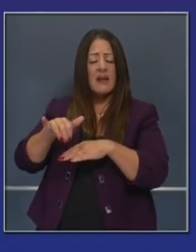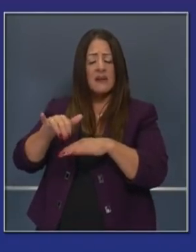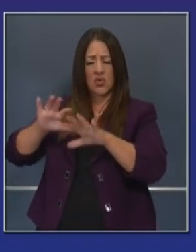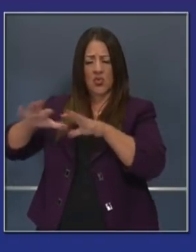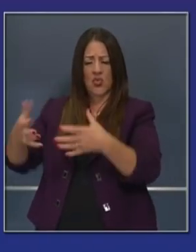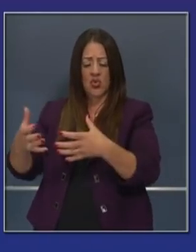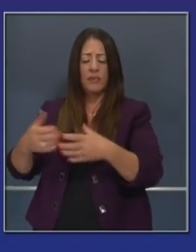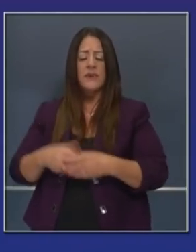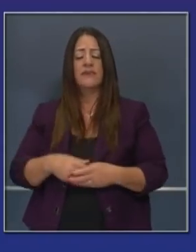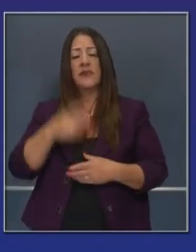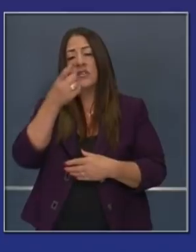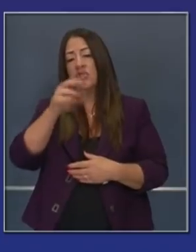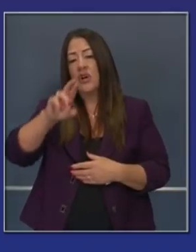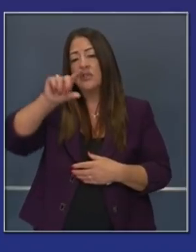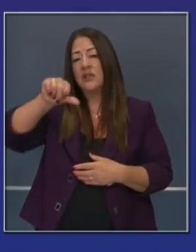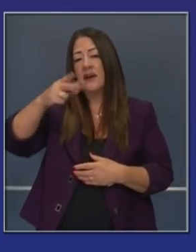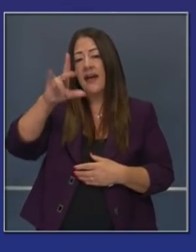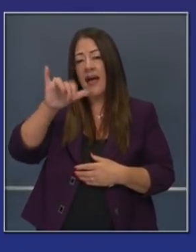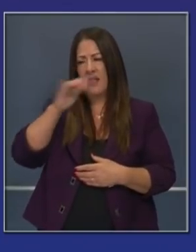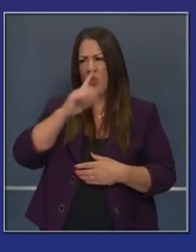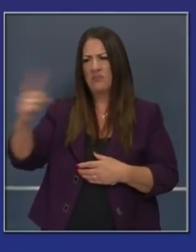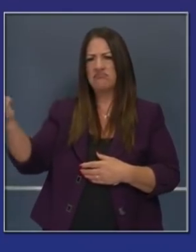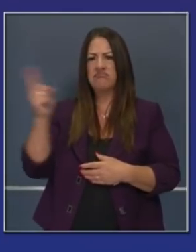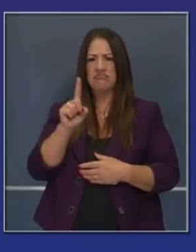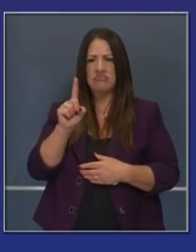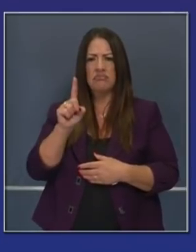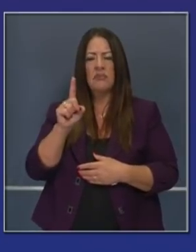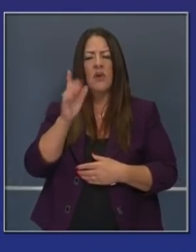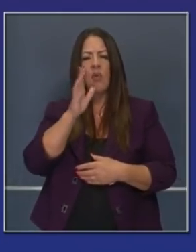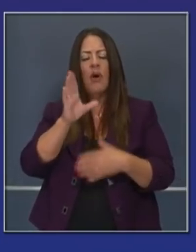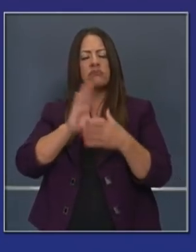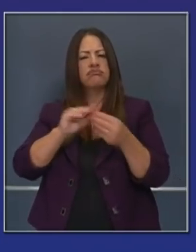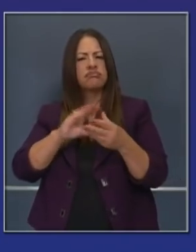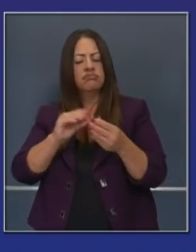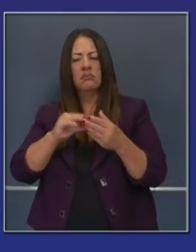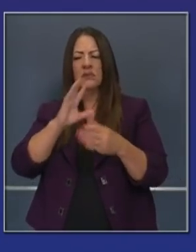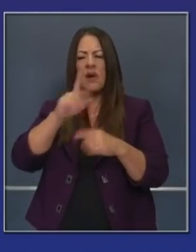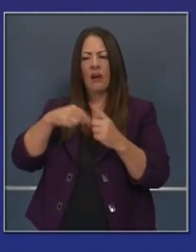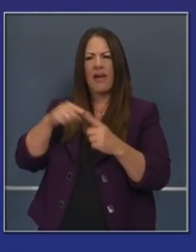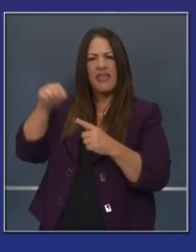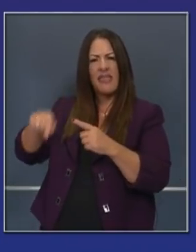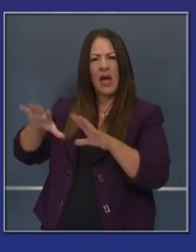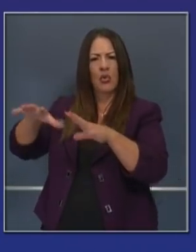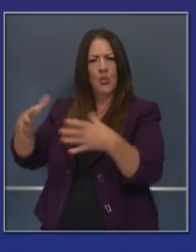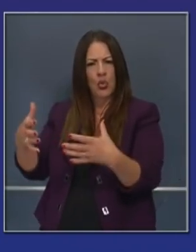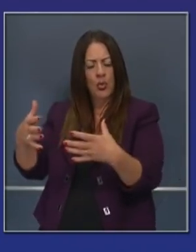CA.GOV WEBSITE TO LEARN MORE ABOUT THE INDIVIDUALS THAT ARE PART OF THIS DRAFTING GUIDELINES WORK GROUP.